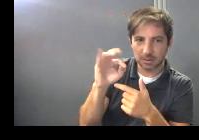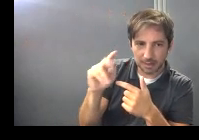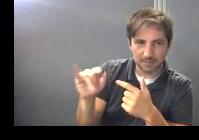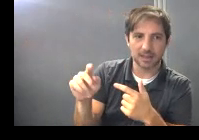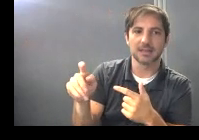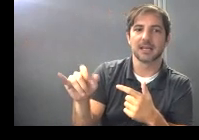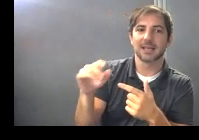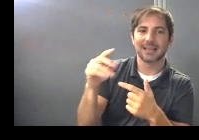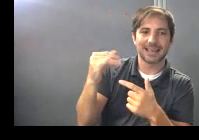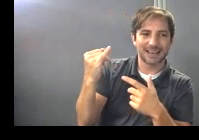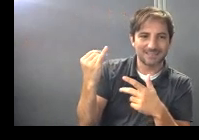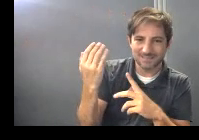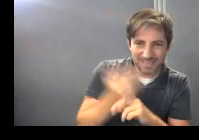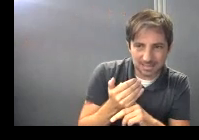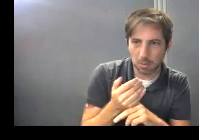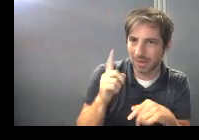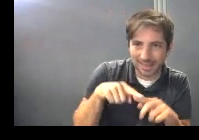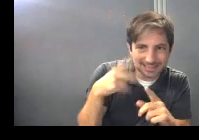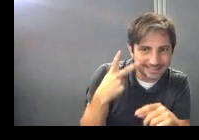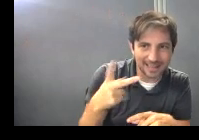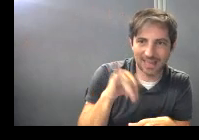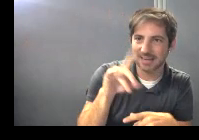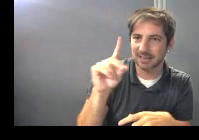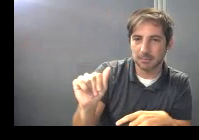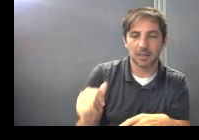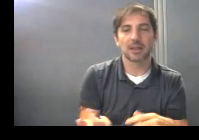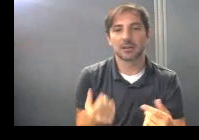AND DIAGNOSIS. THE PARALLEL BLACK STRIPES, SOLIDARITY IN